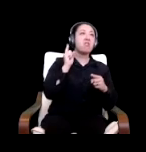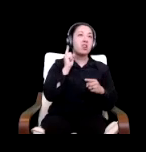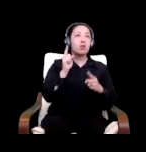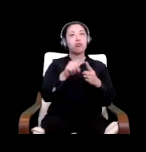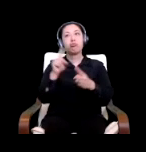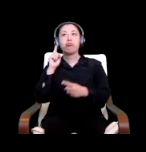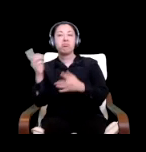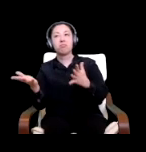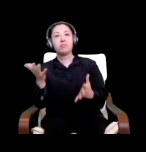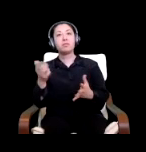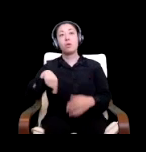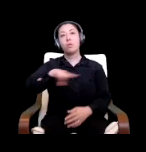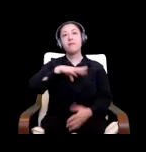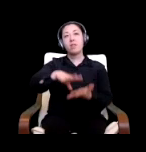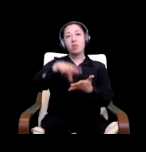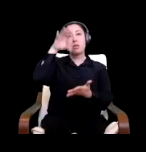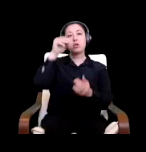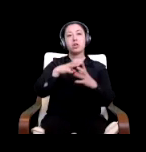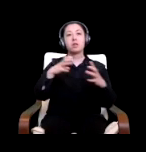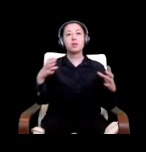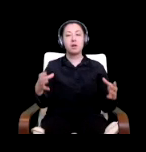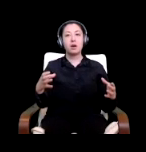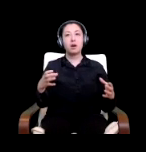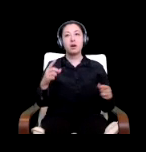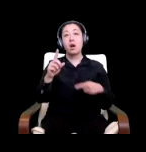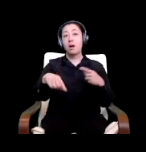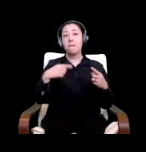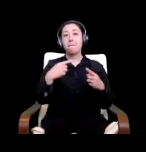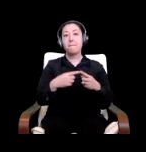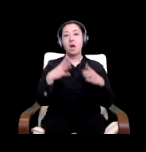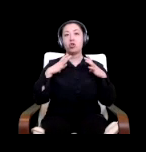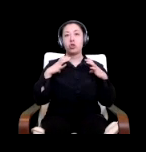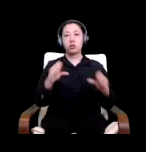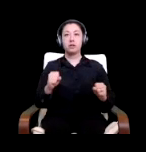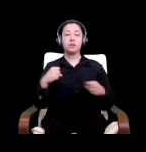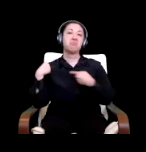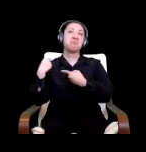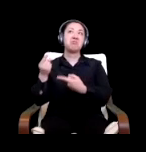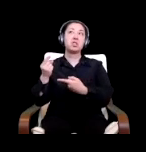We have learned a lot about CHARGE syndrome since first discovered and described in the